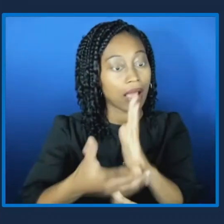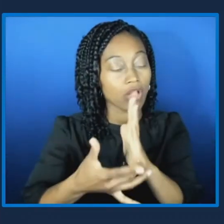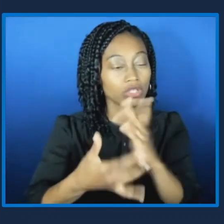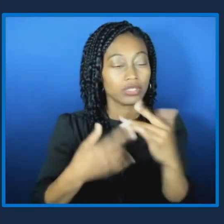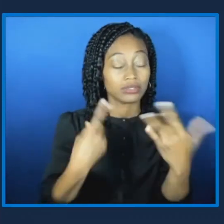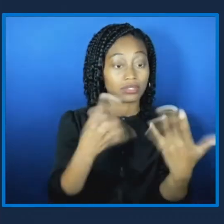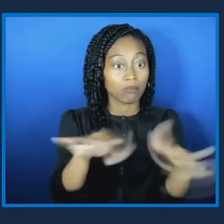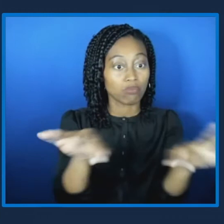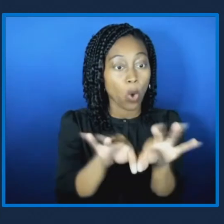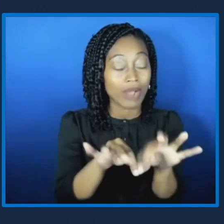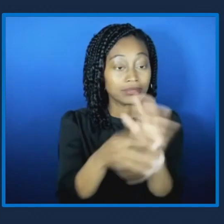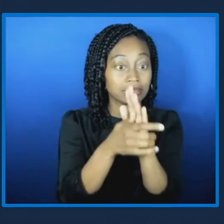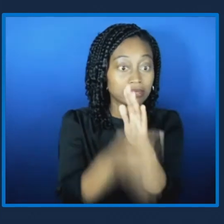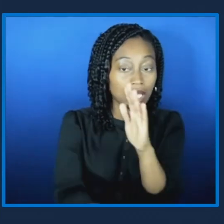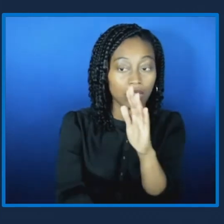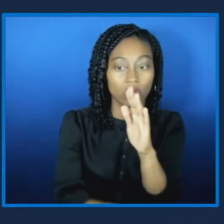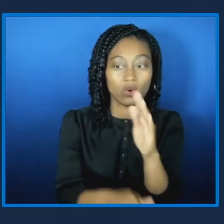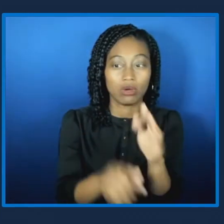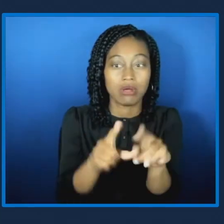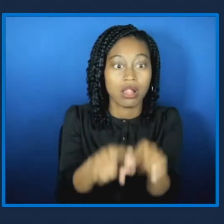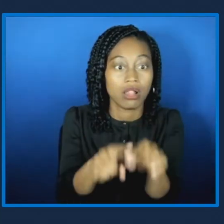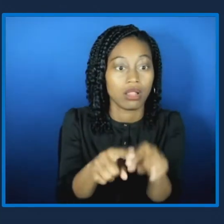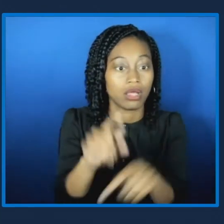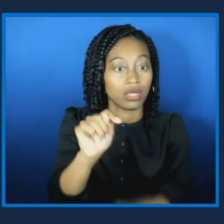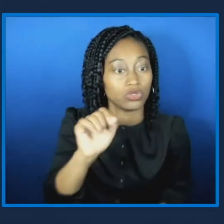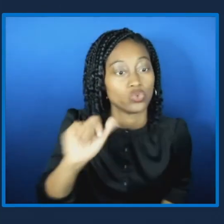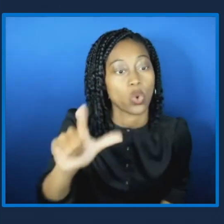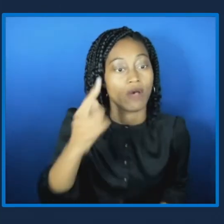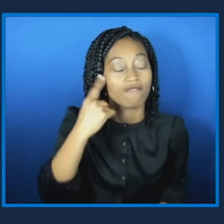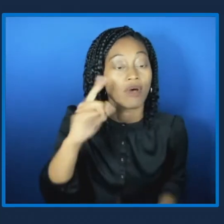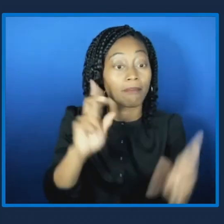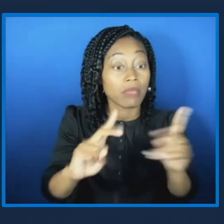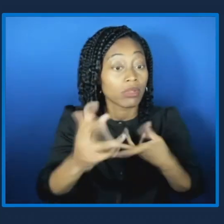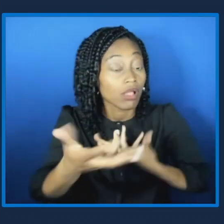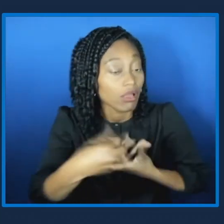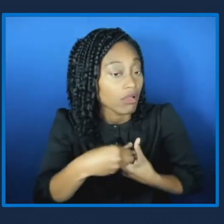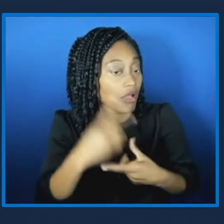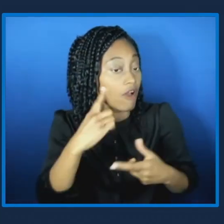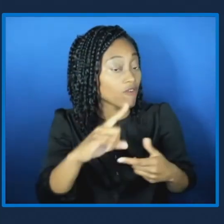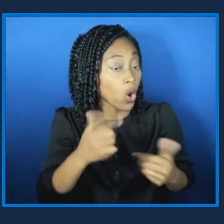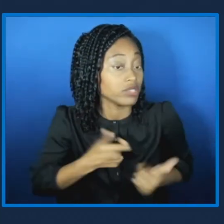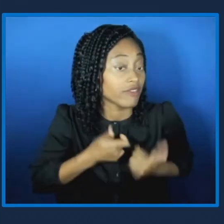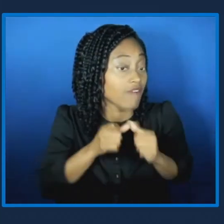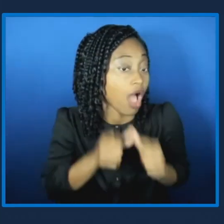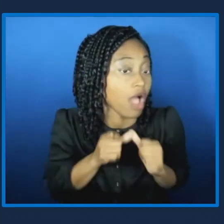for people's engagement, for survival really. I know like in Kenya,